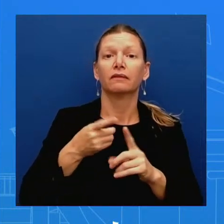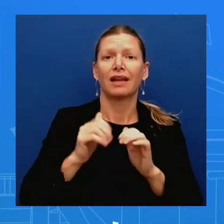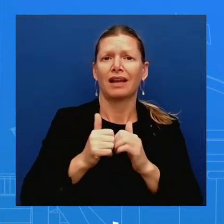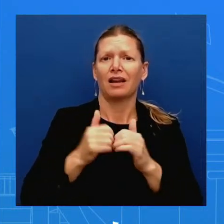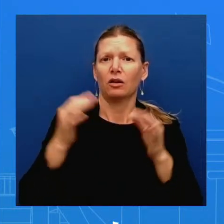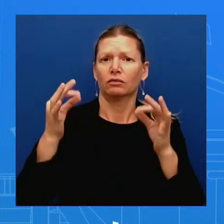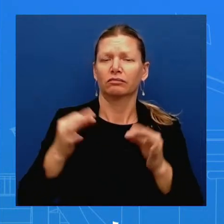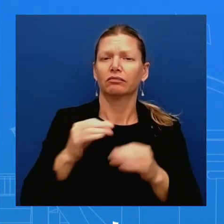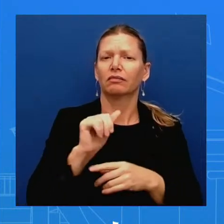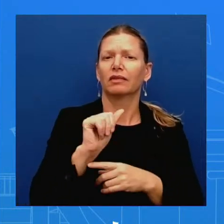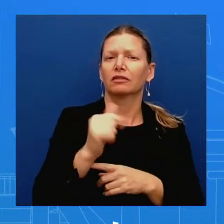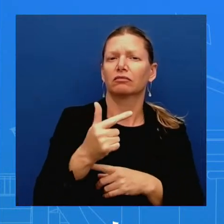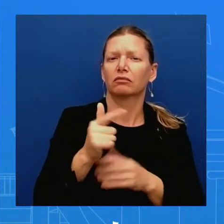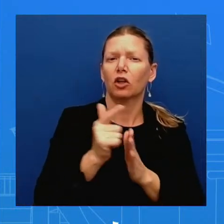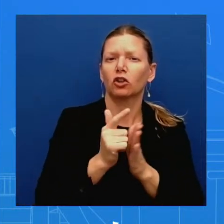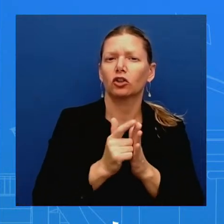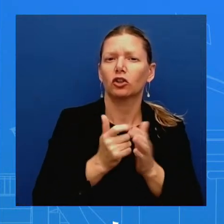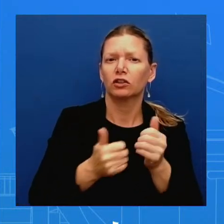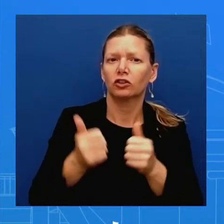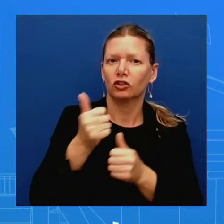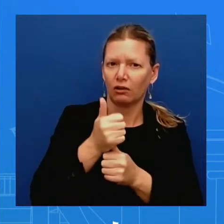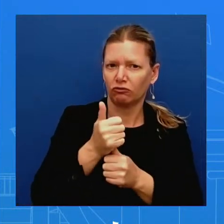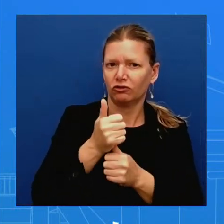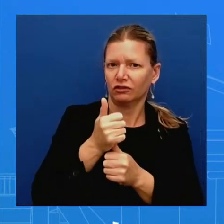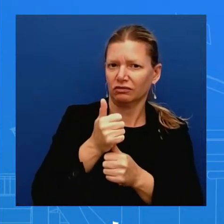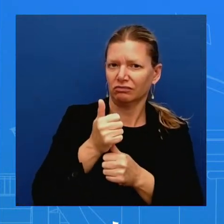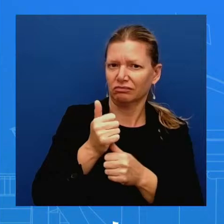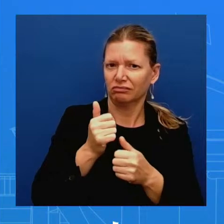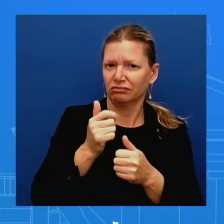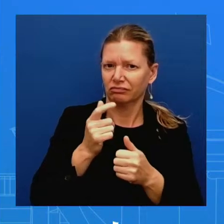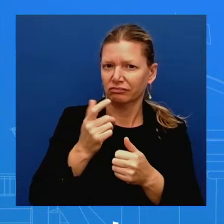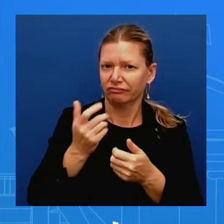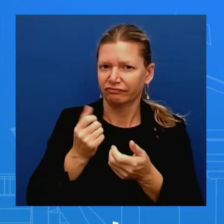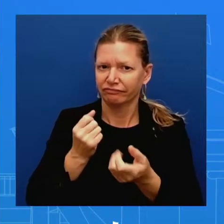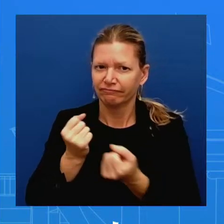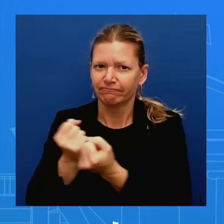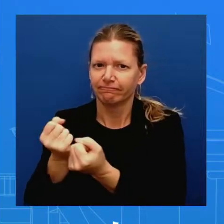that law enforcement files like these must be protected. The Press: But does the White House feel that the --